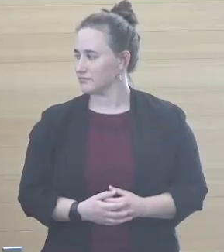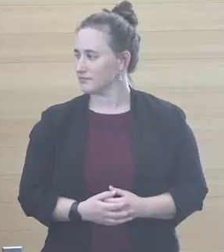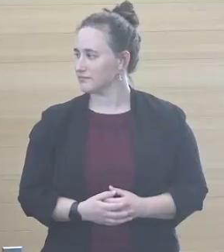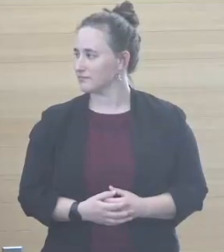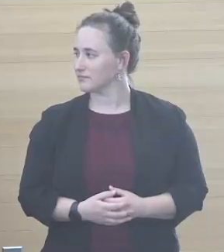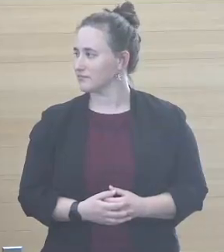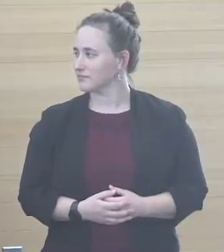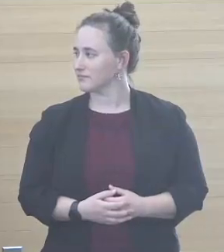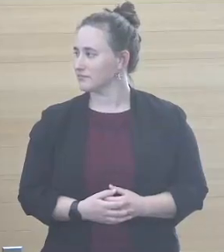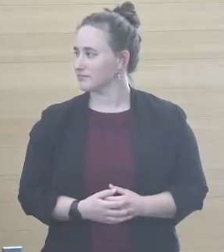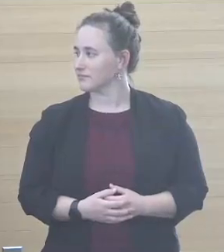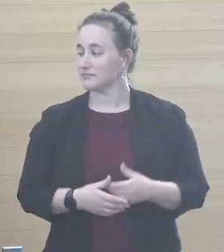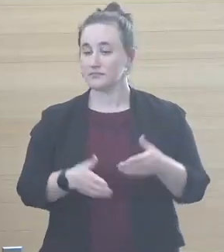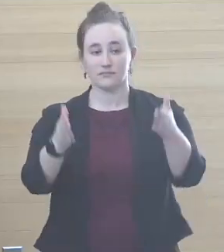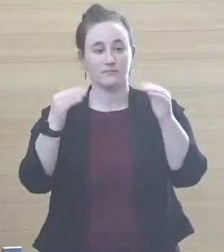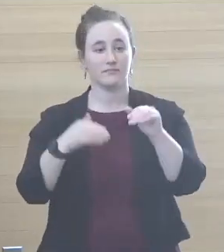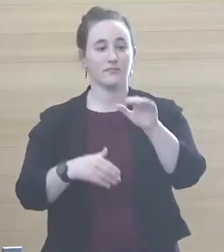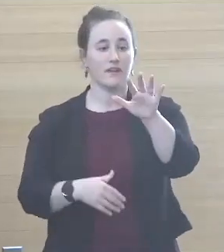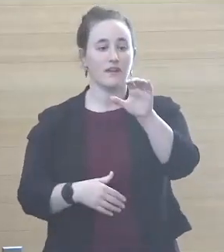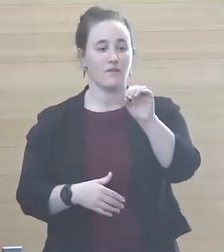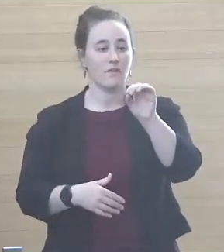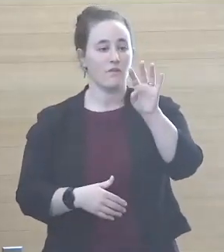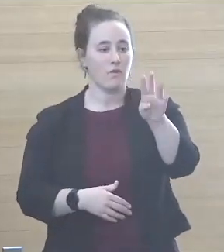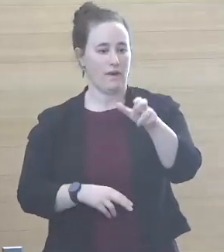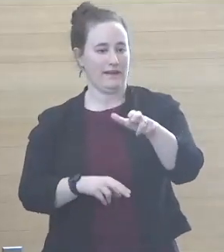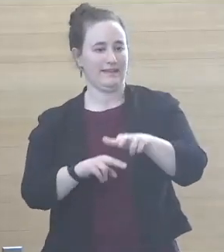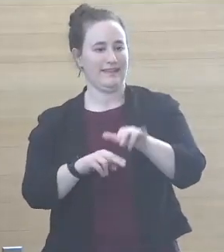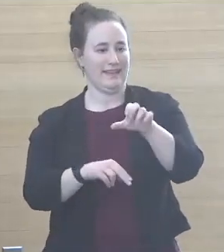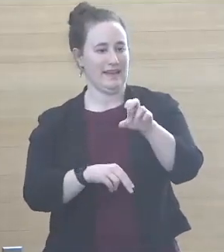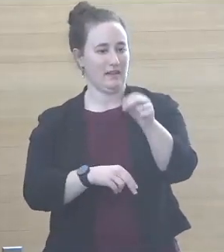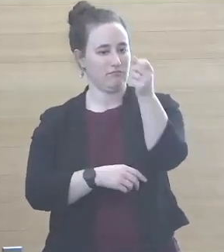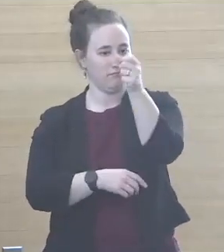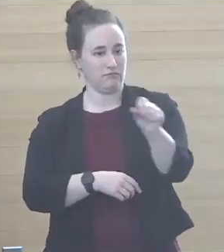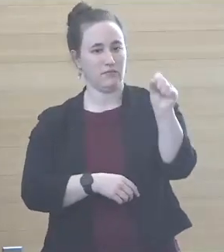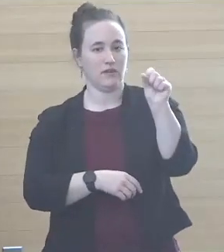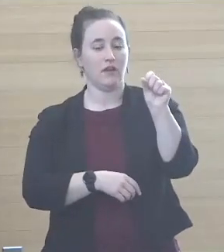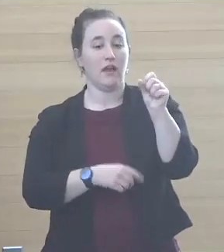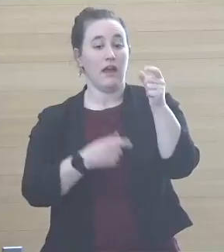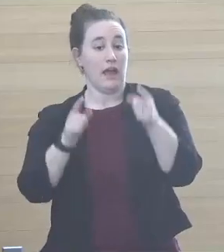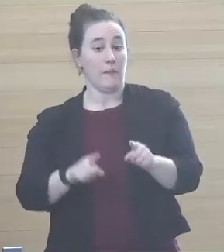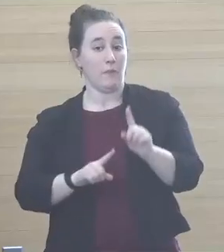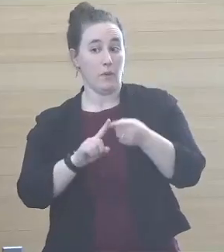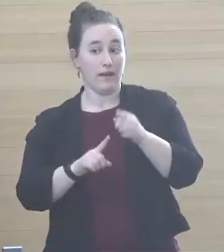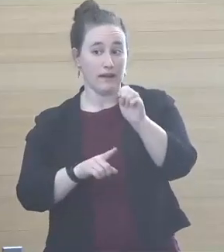The 504 Sit-ins in April of 1977,